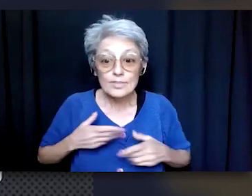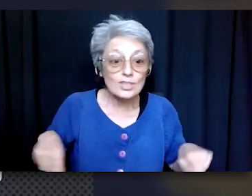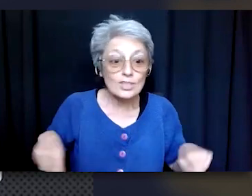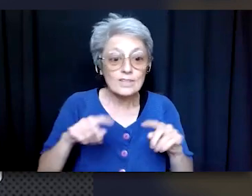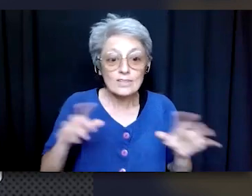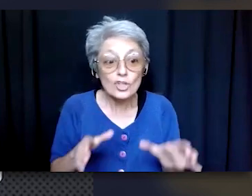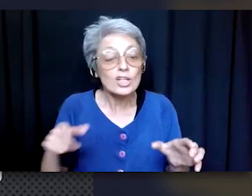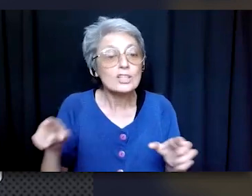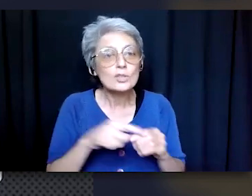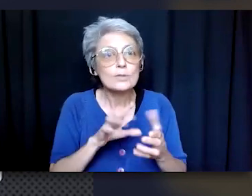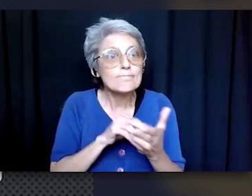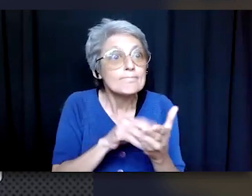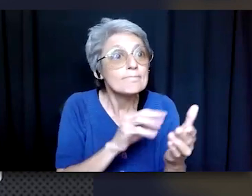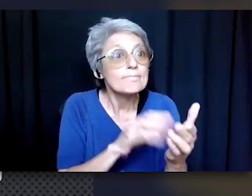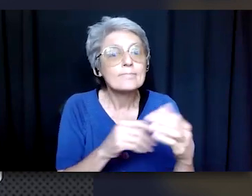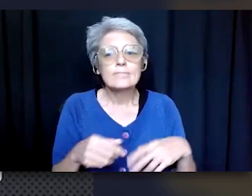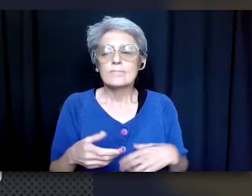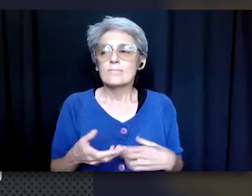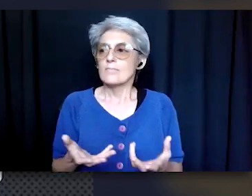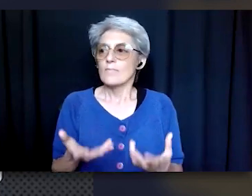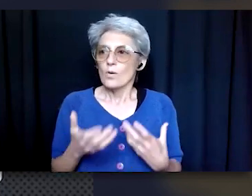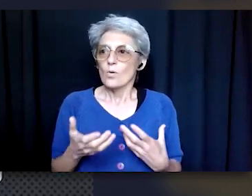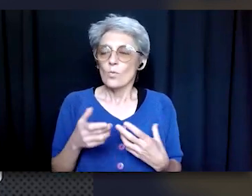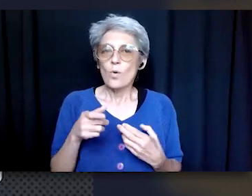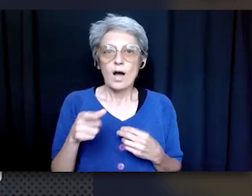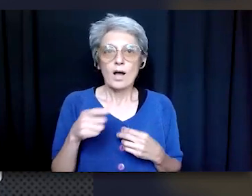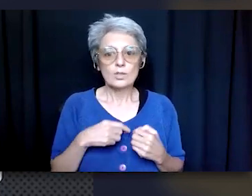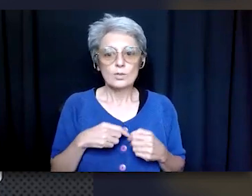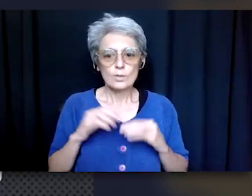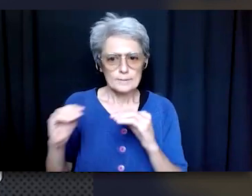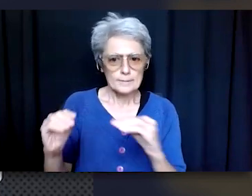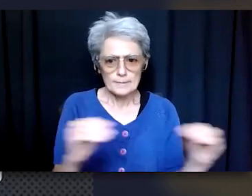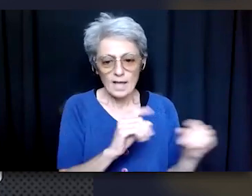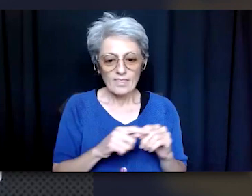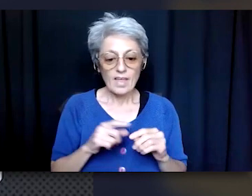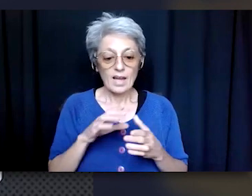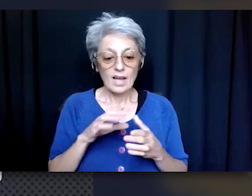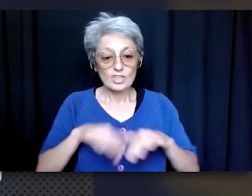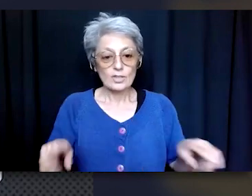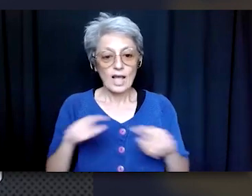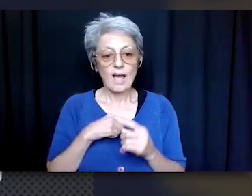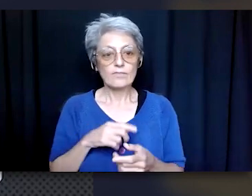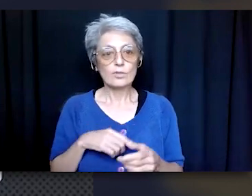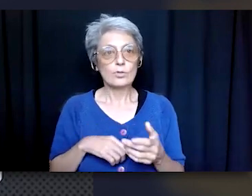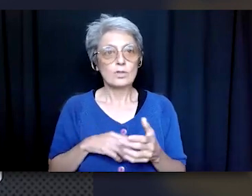situation where they have to push something out, right? We create a seesaw where we put pressure on